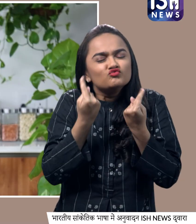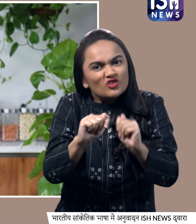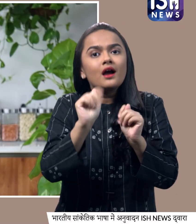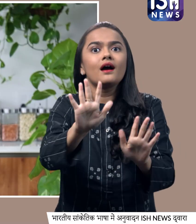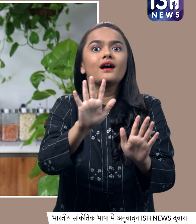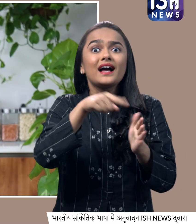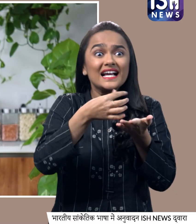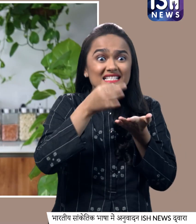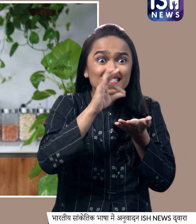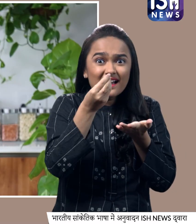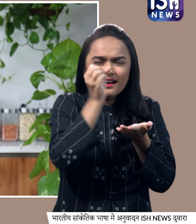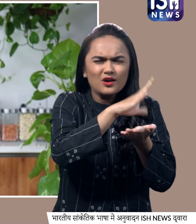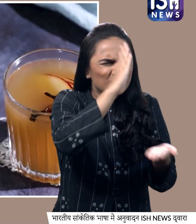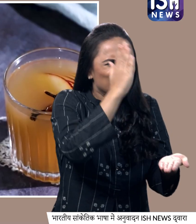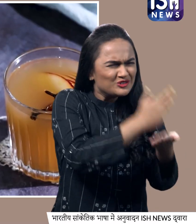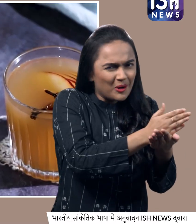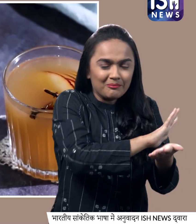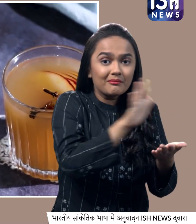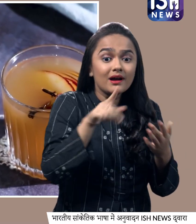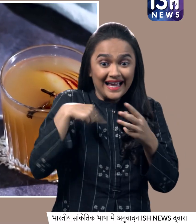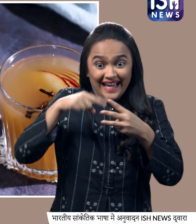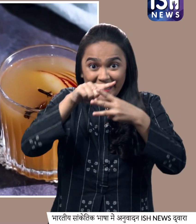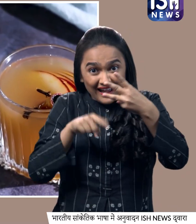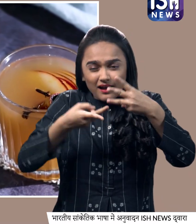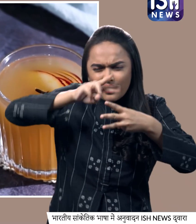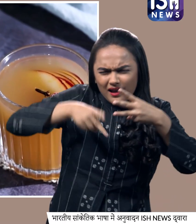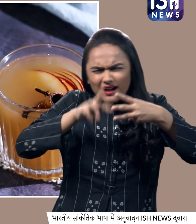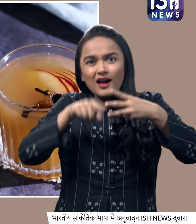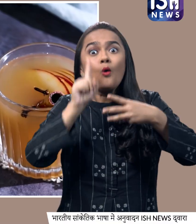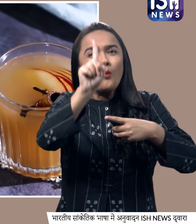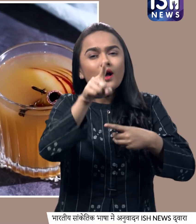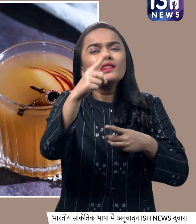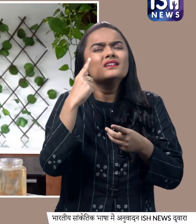replace your usual tea with one of these herbal teas